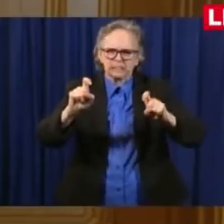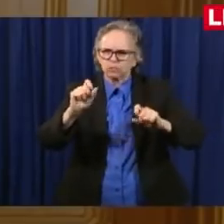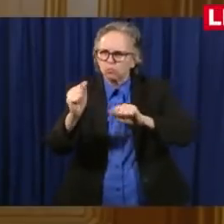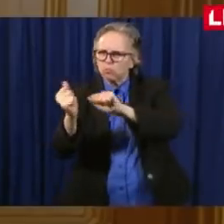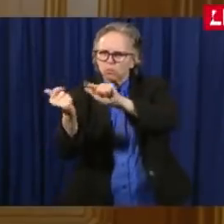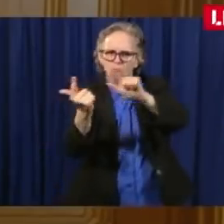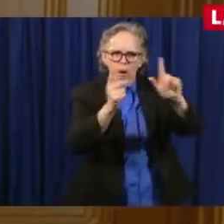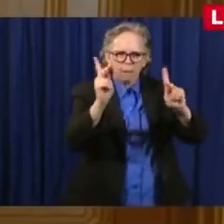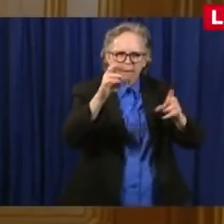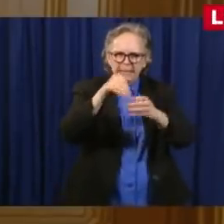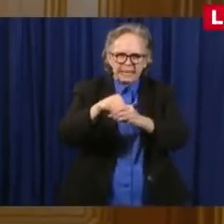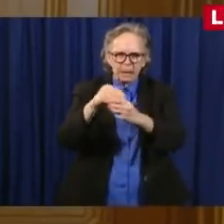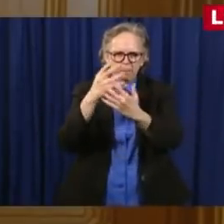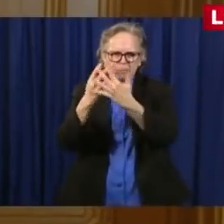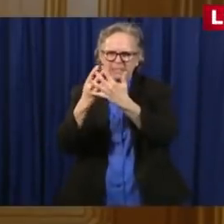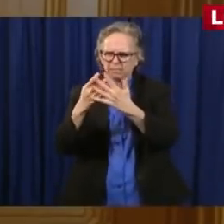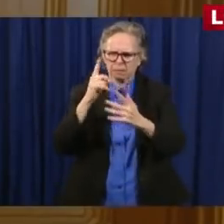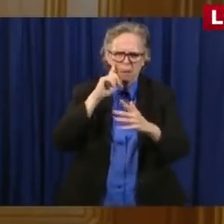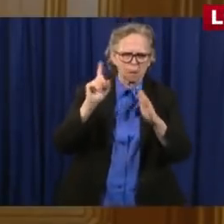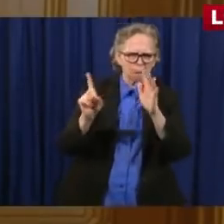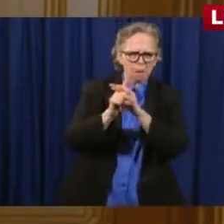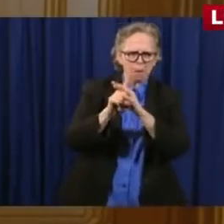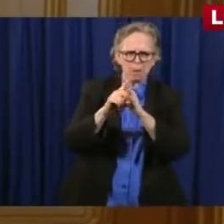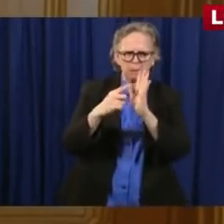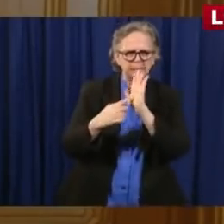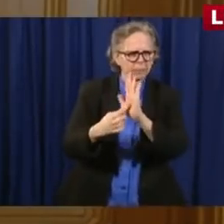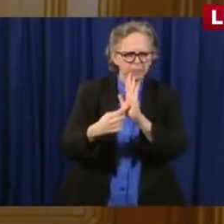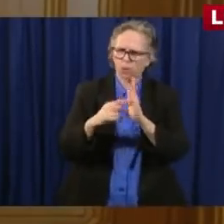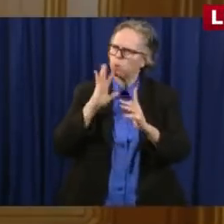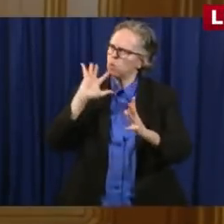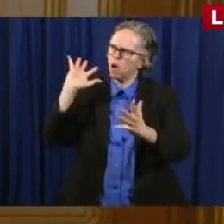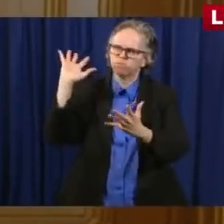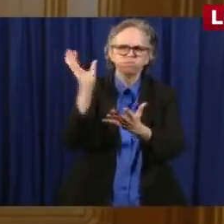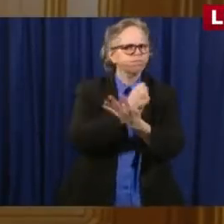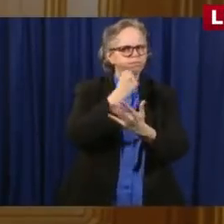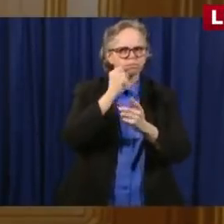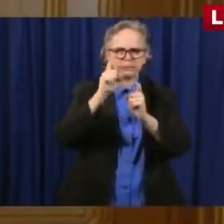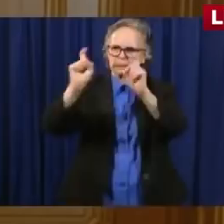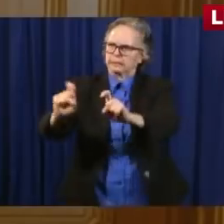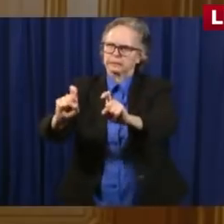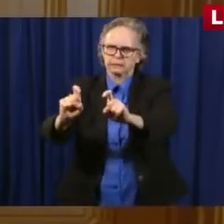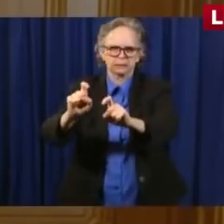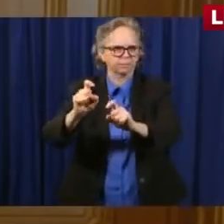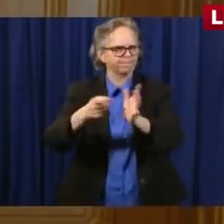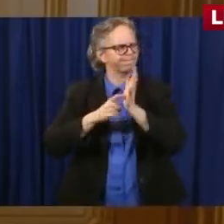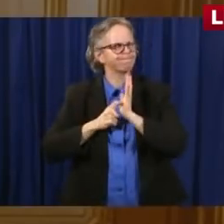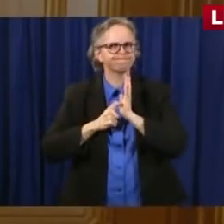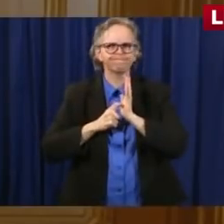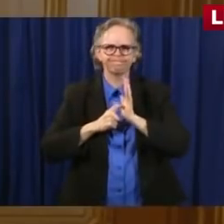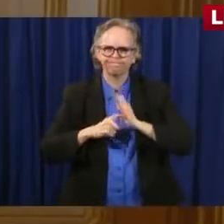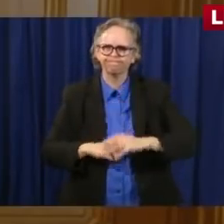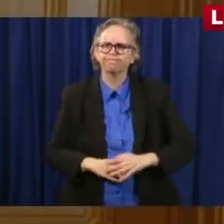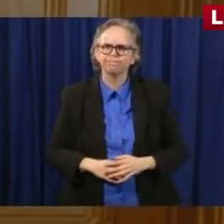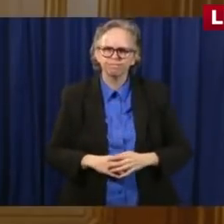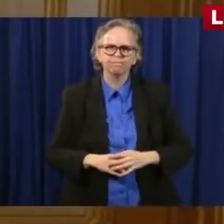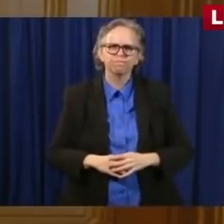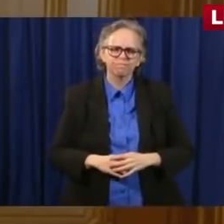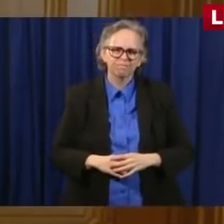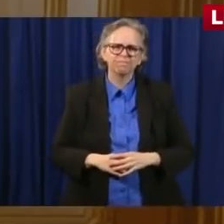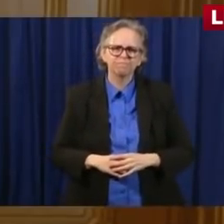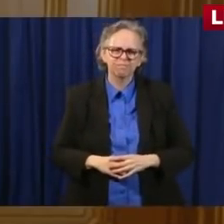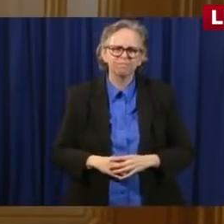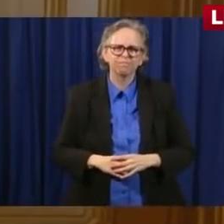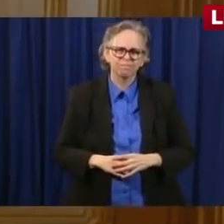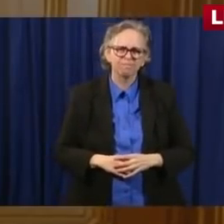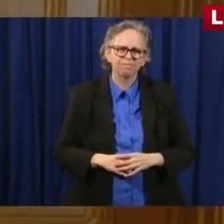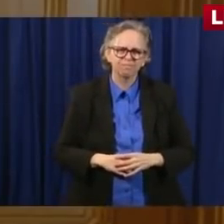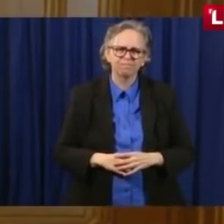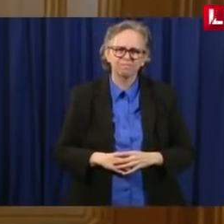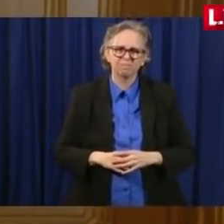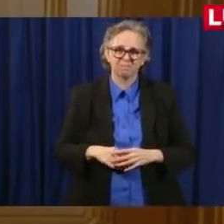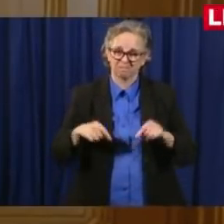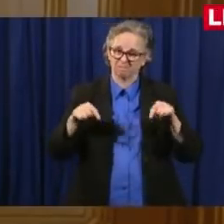WE ARE VERY AGGRESSIVE WITH TESTING IN THE PRESENCE -- THE PRISONS.